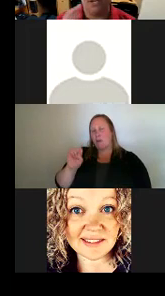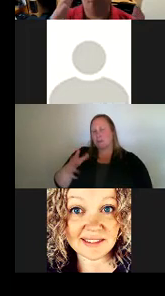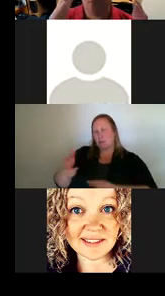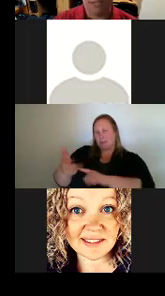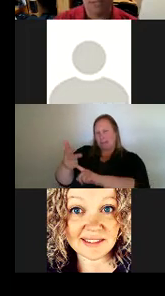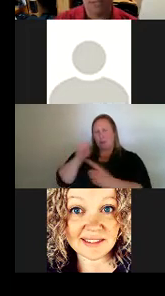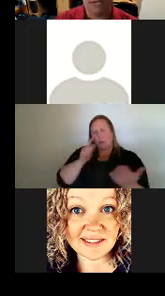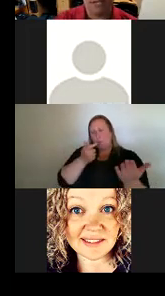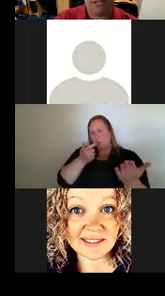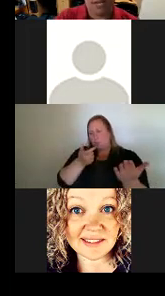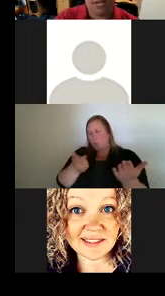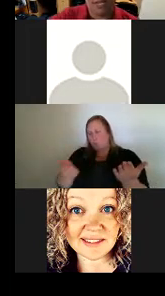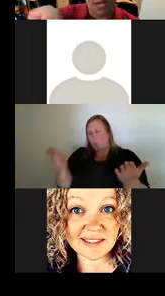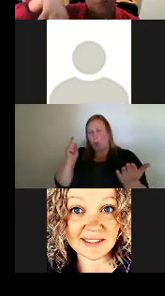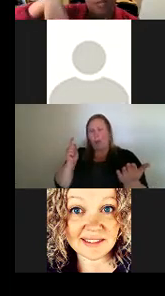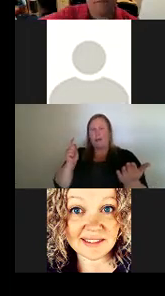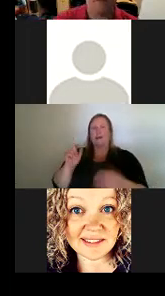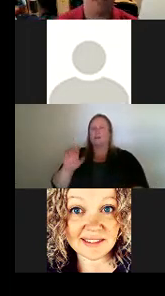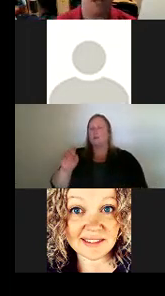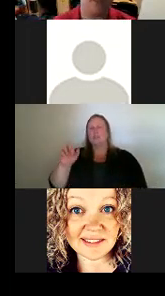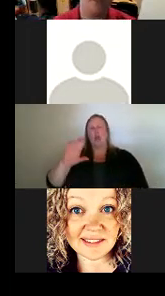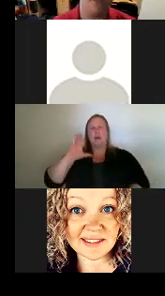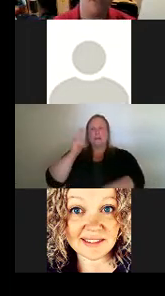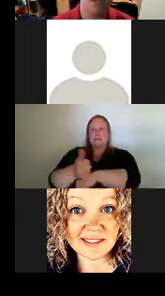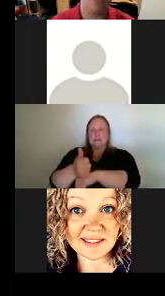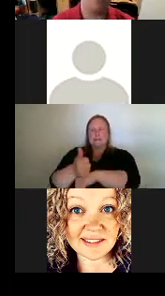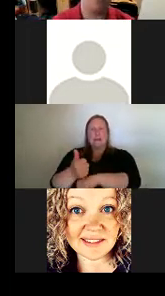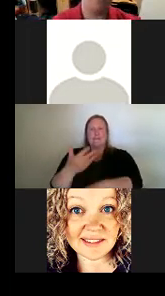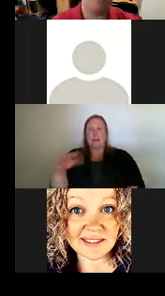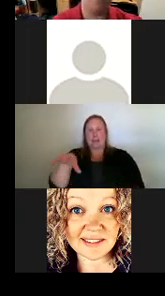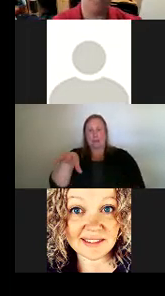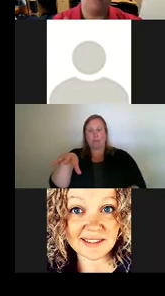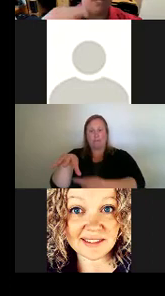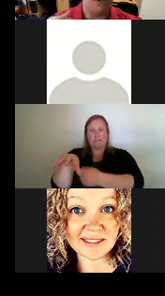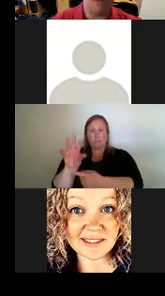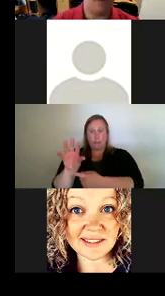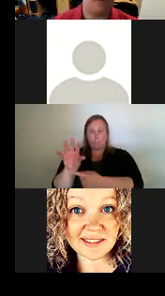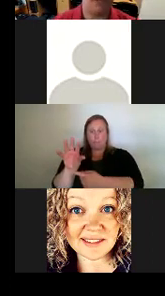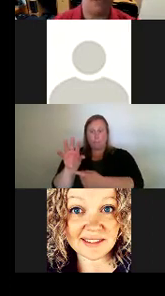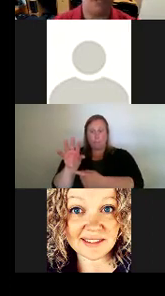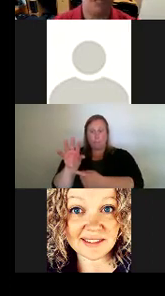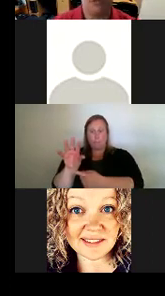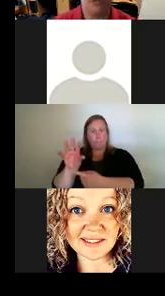IT BASICALLY SITS ON A DESK AND THAT IS A CAMERA THAT FLIPS UP. THEN YOU ARE ABLE TO USE IT.